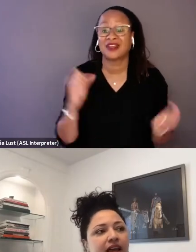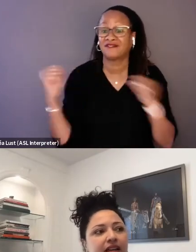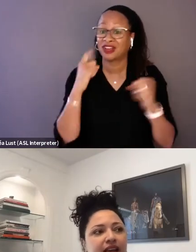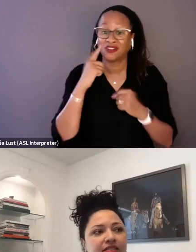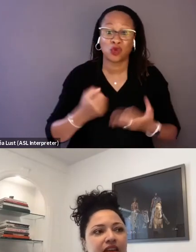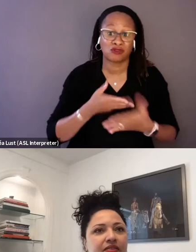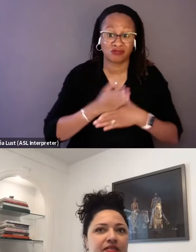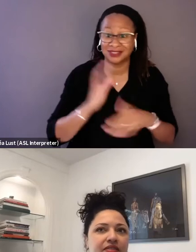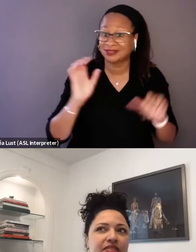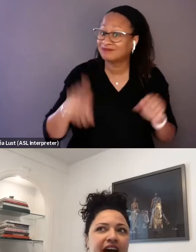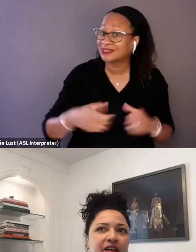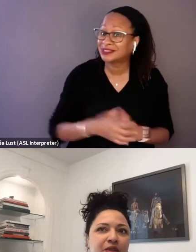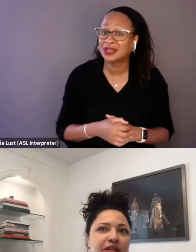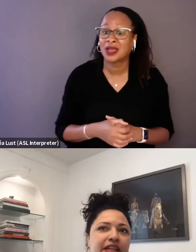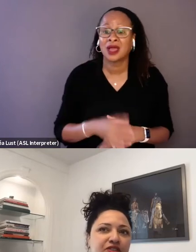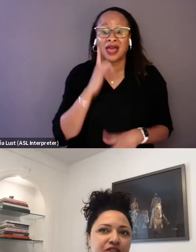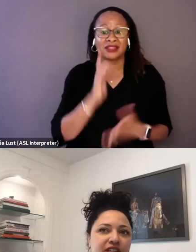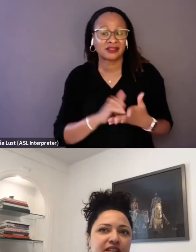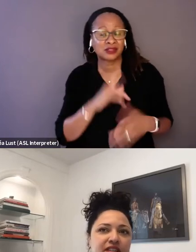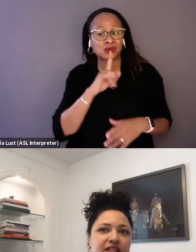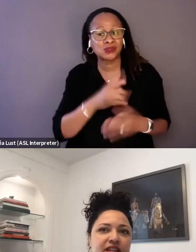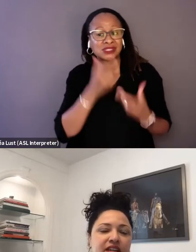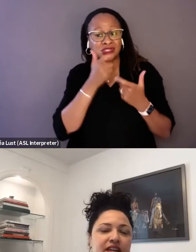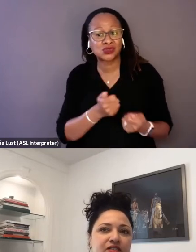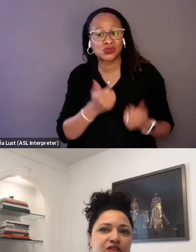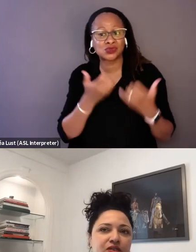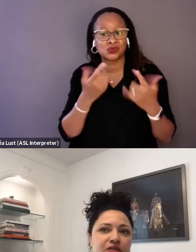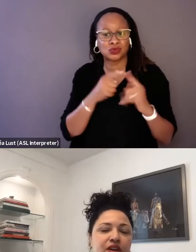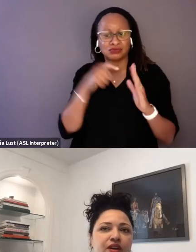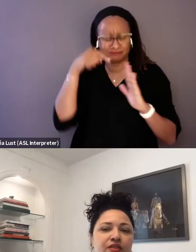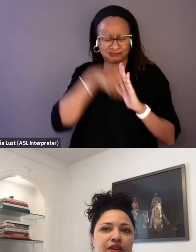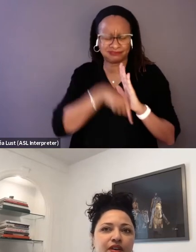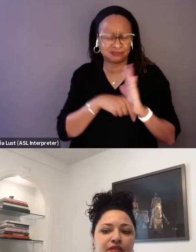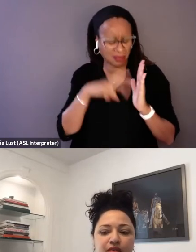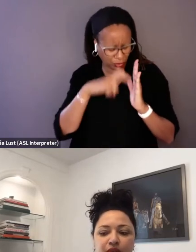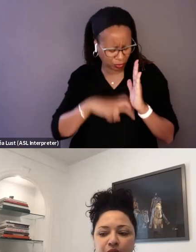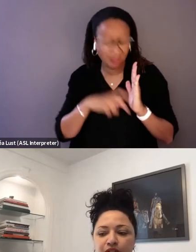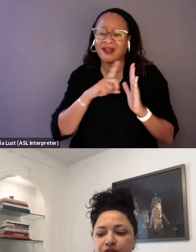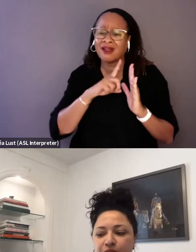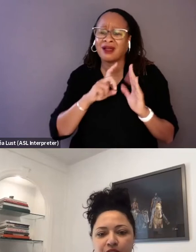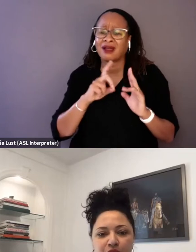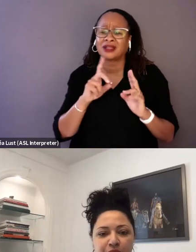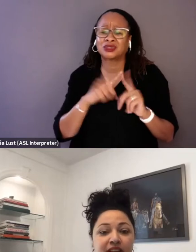And I think that it was really interesting to dig into the queer's rights movement